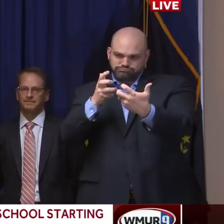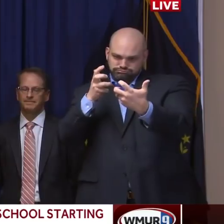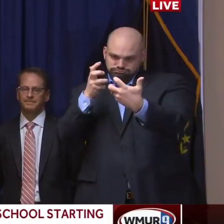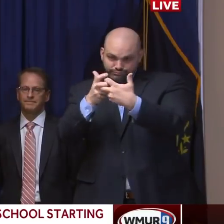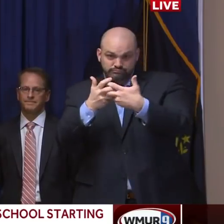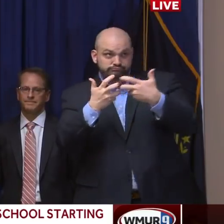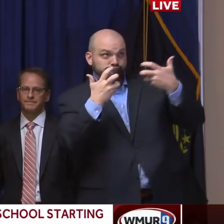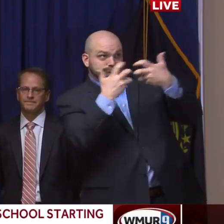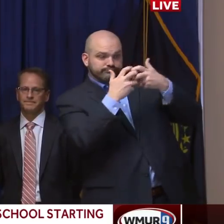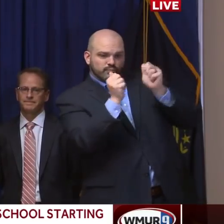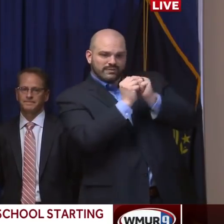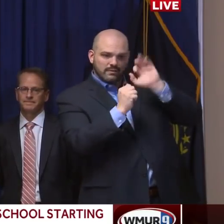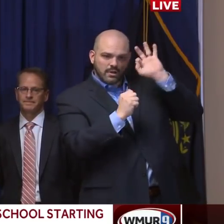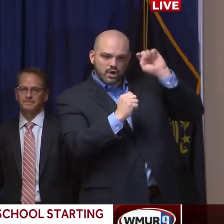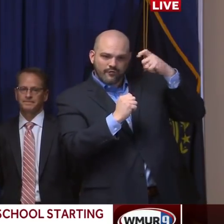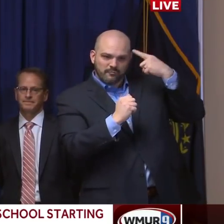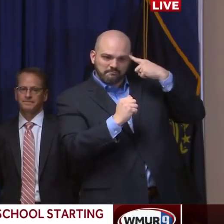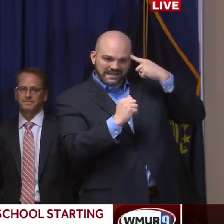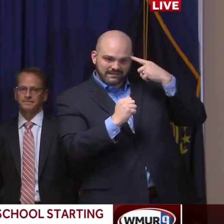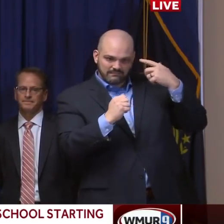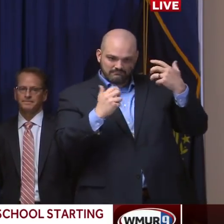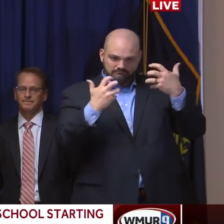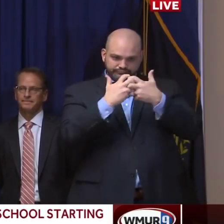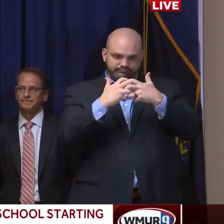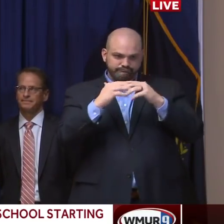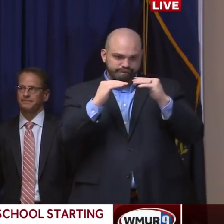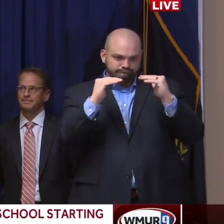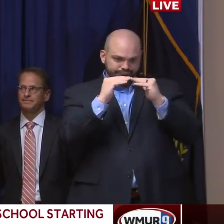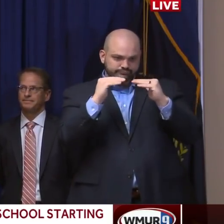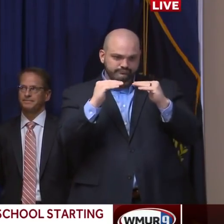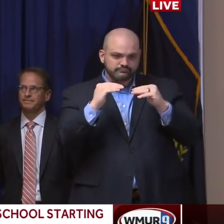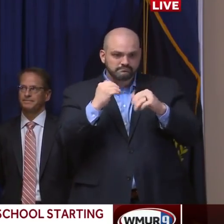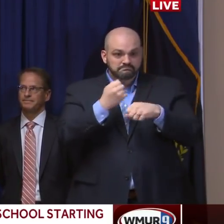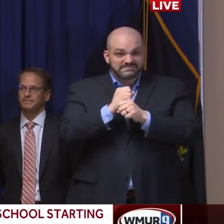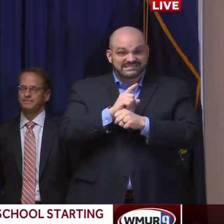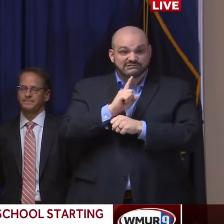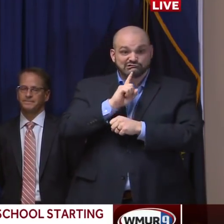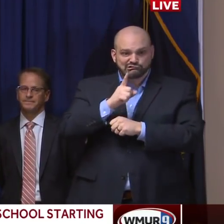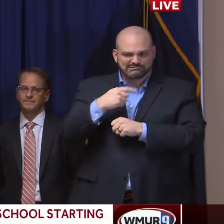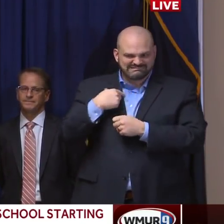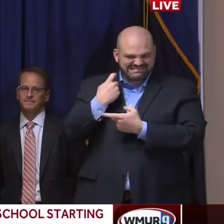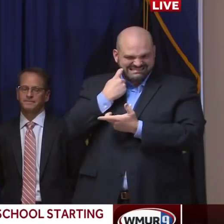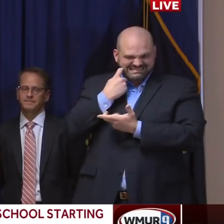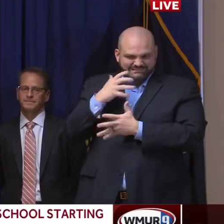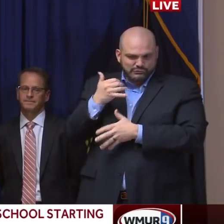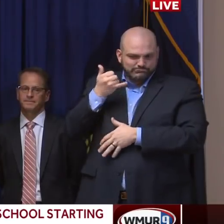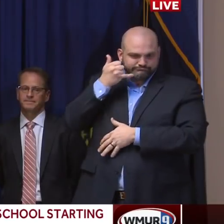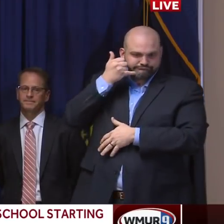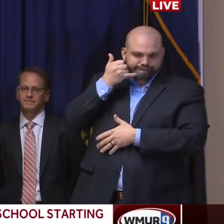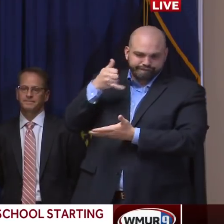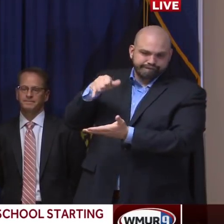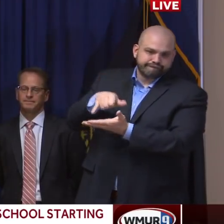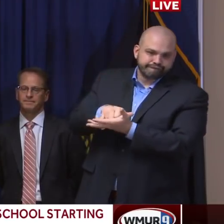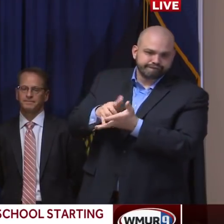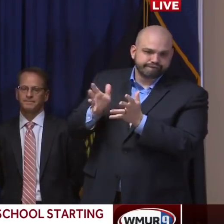WE WILL HAVE FOLKS FROM THE DEPARTMENT. IT LOOKS LIKE IT WILL BE A FEDERAL PACKAGE MOVING FORWARD VERY SHORTLY.